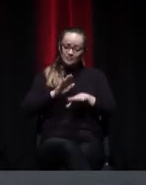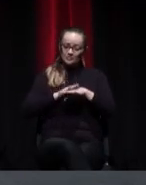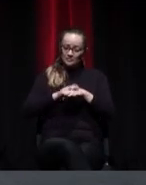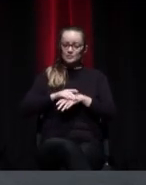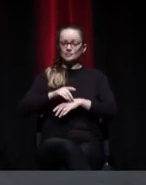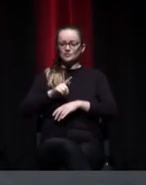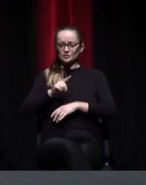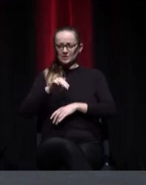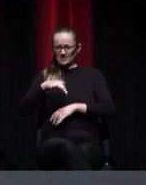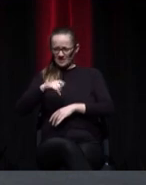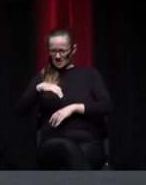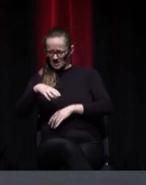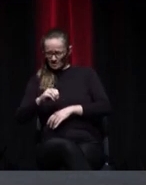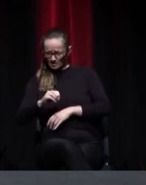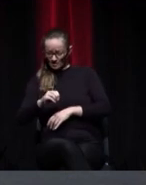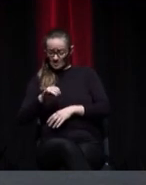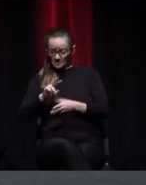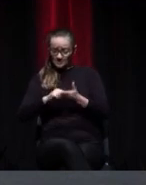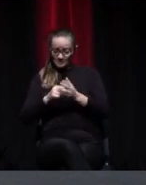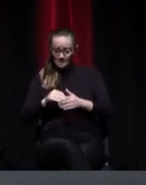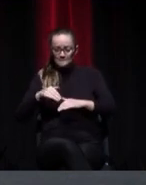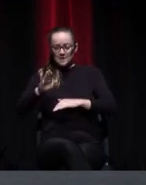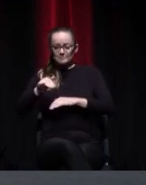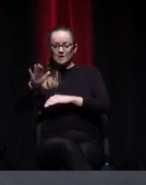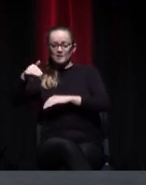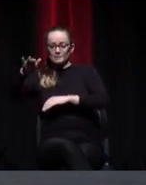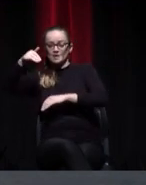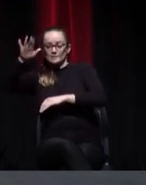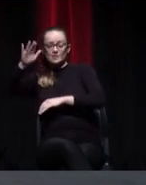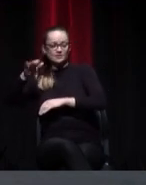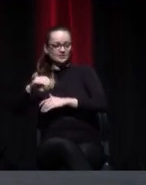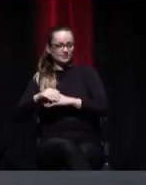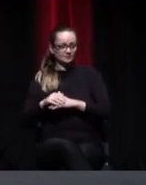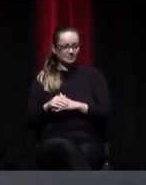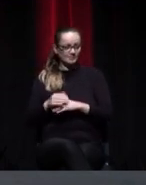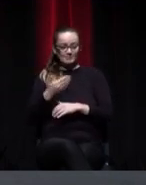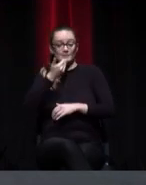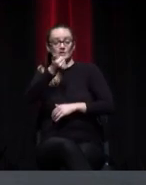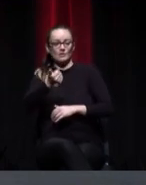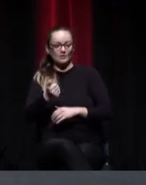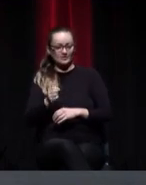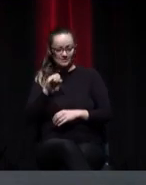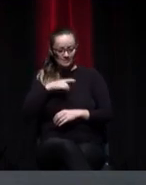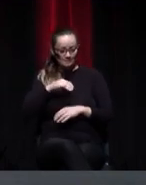which is: The more, the more. The more this, the more clicks in this direction,